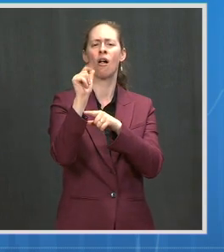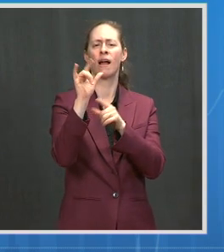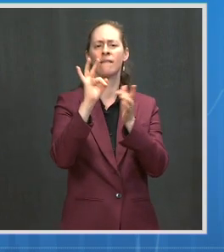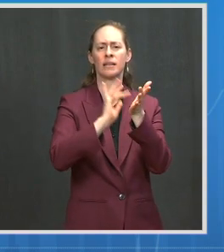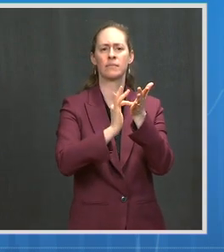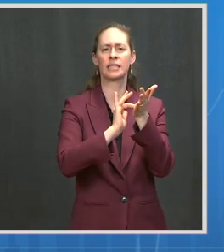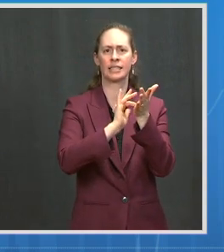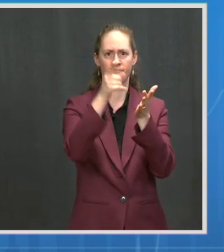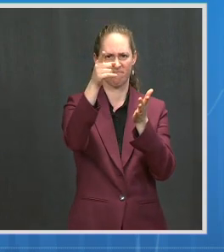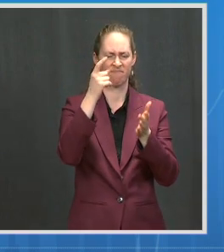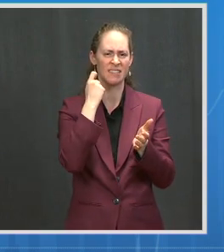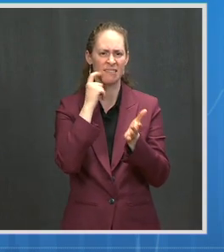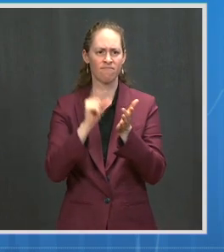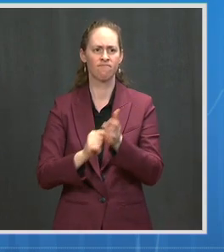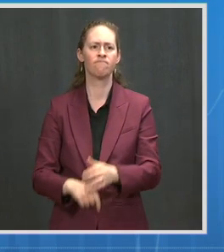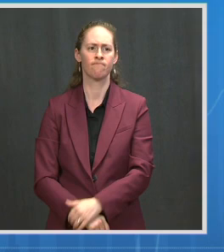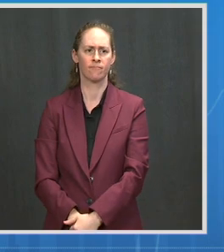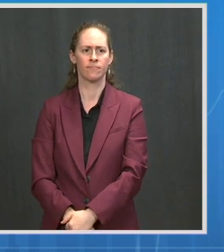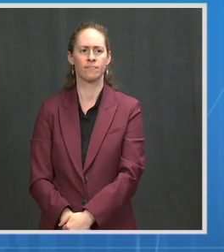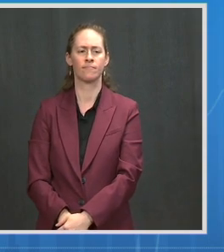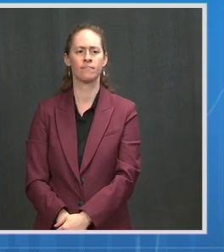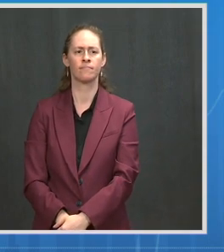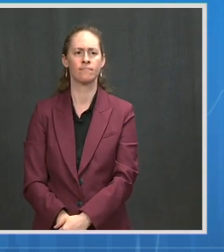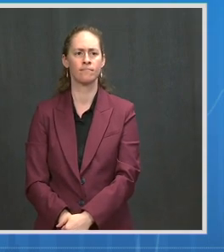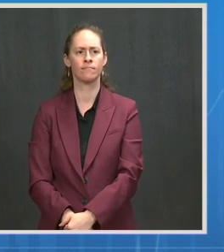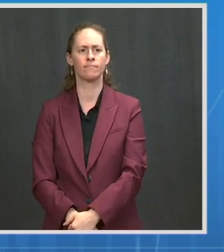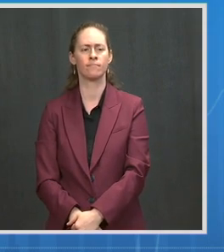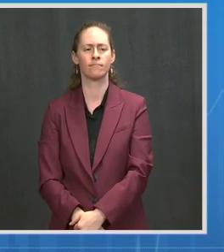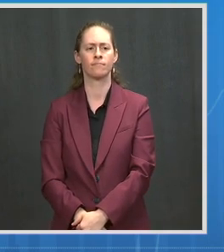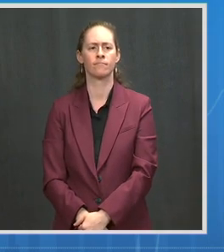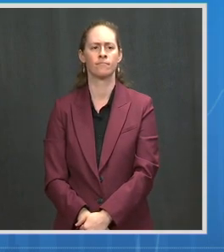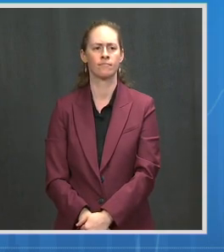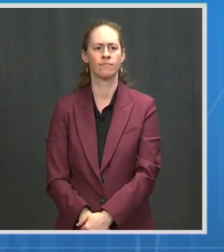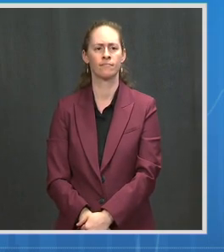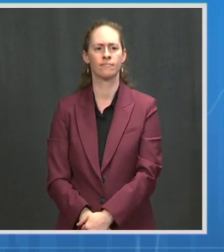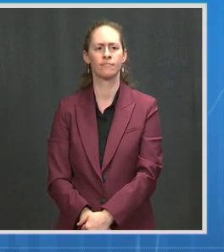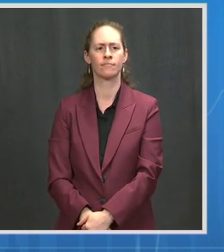that they neutralized SARS-CoV-2 variants --